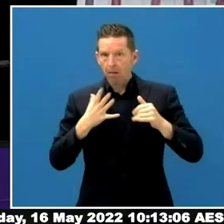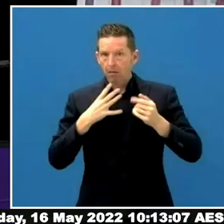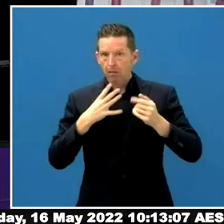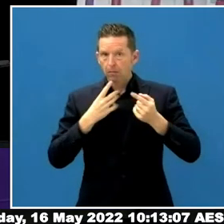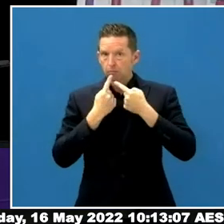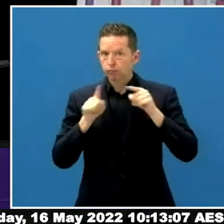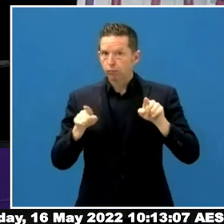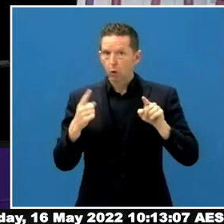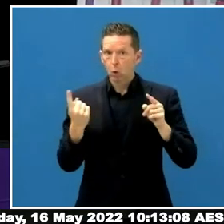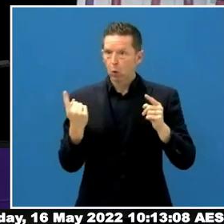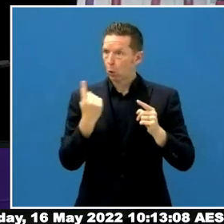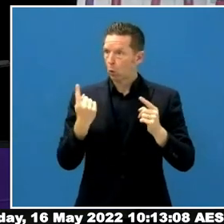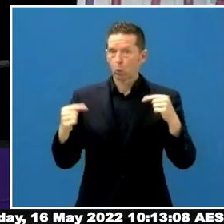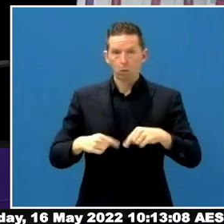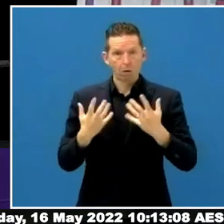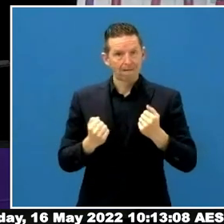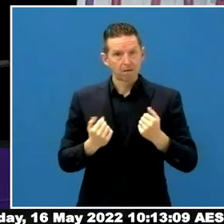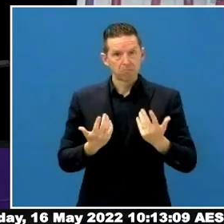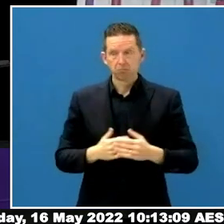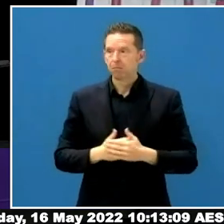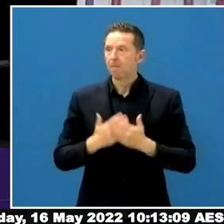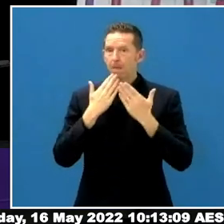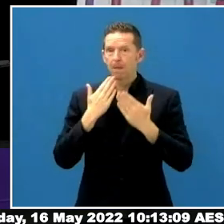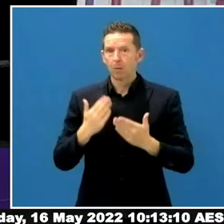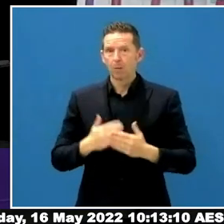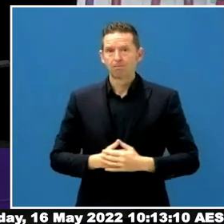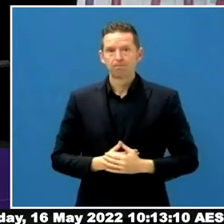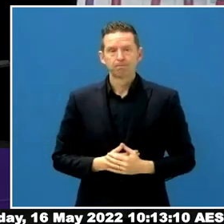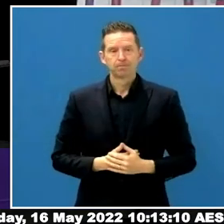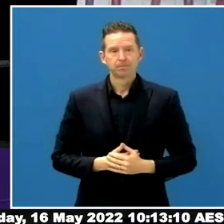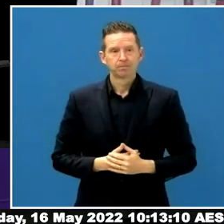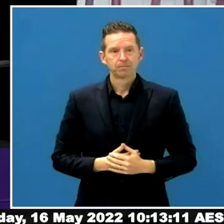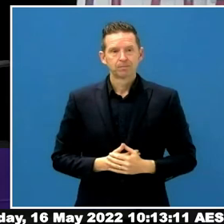If not, thank you. Yes, Mr Griffin. Thank you, Chair.